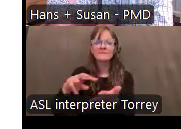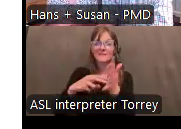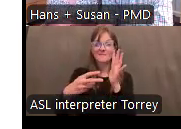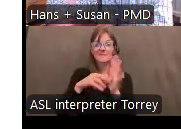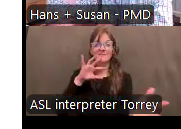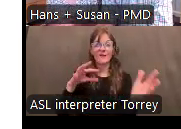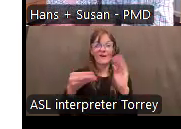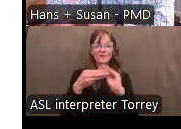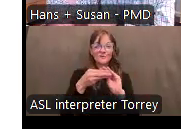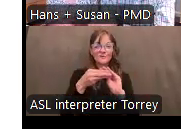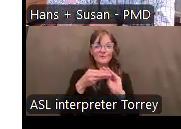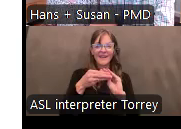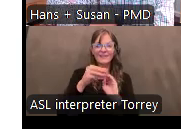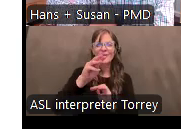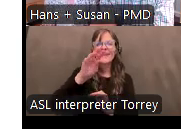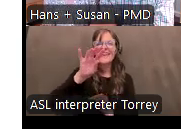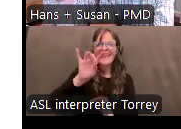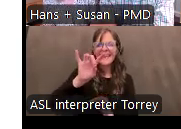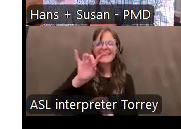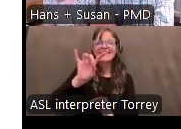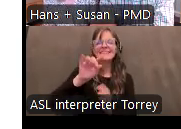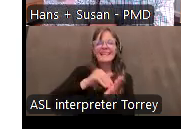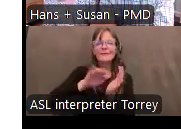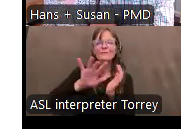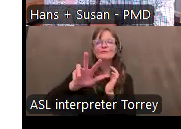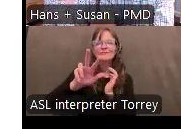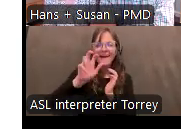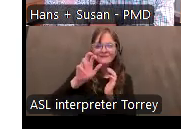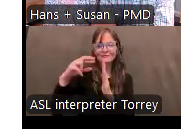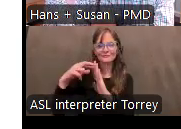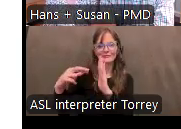over 8,300 CDCP registrations to date.